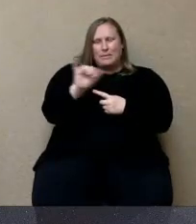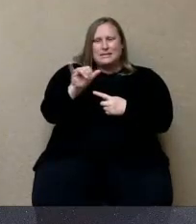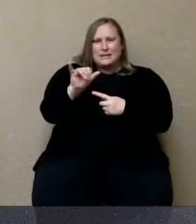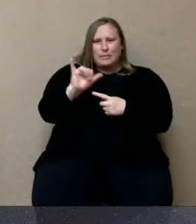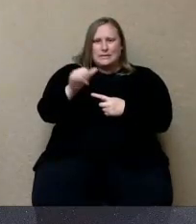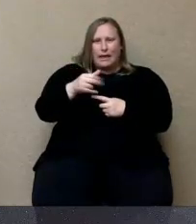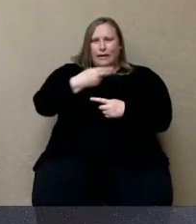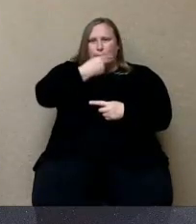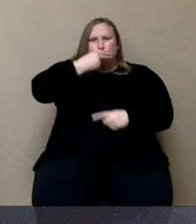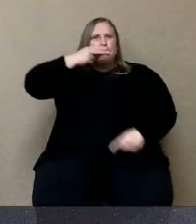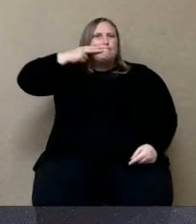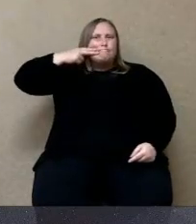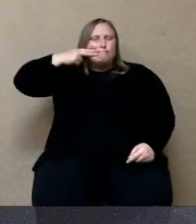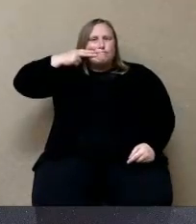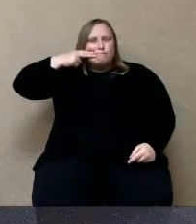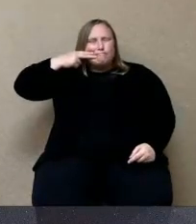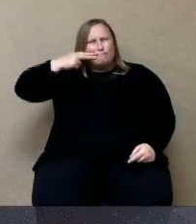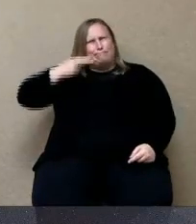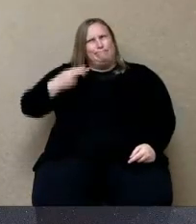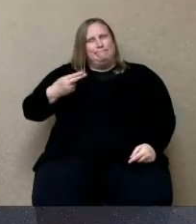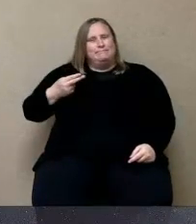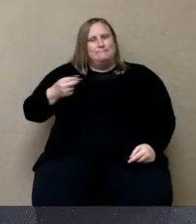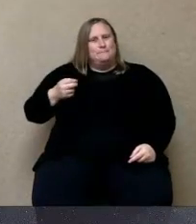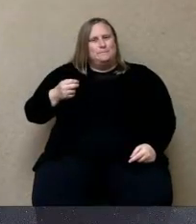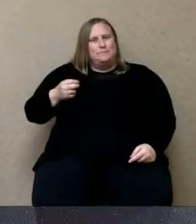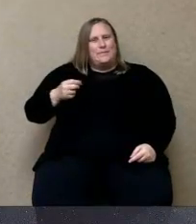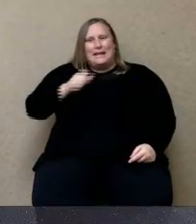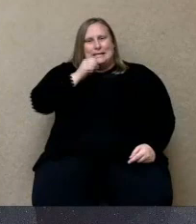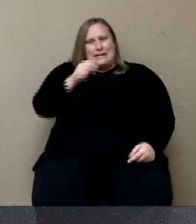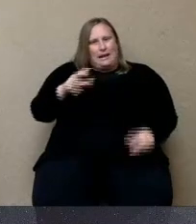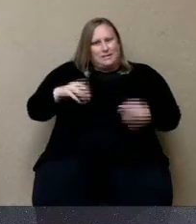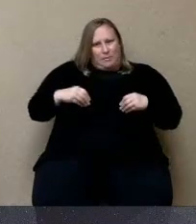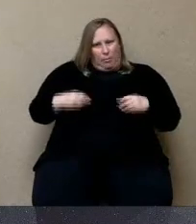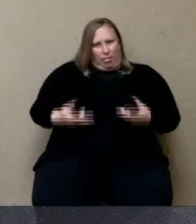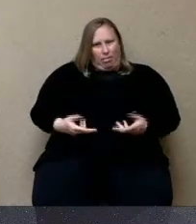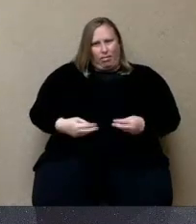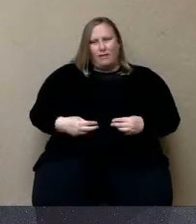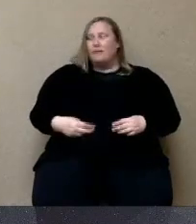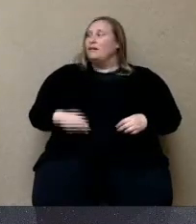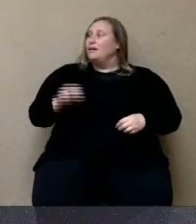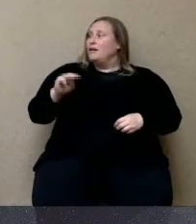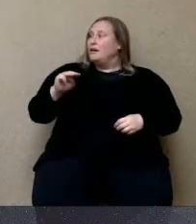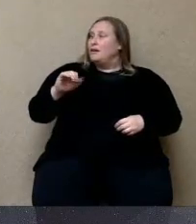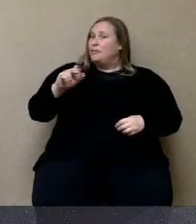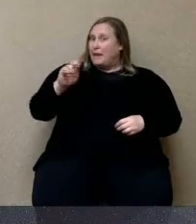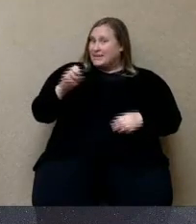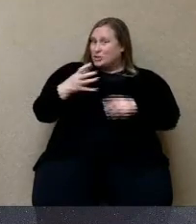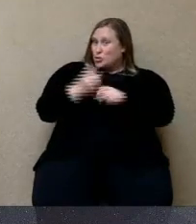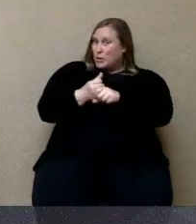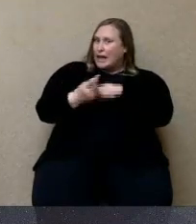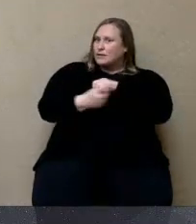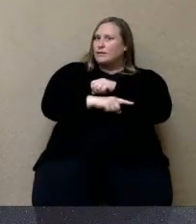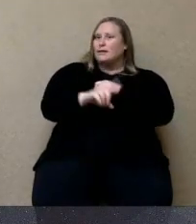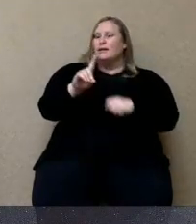mouth which is not acceptable. Mike, did you ever get detentions?